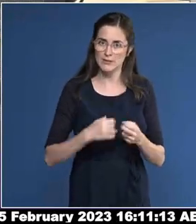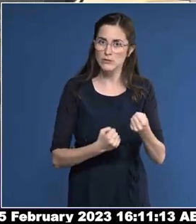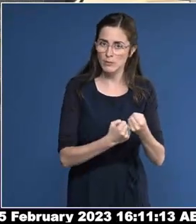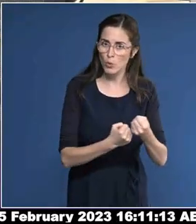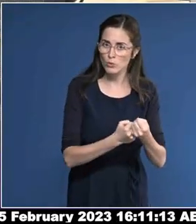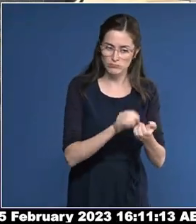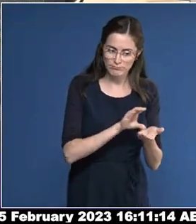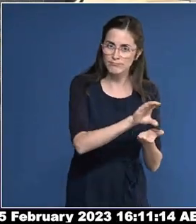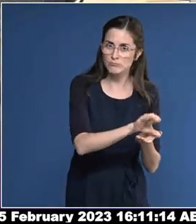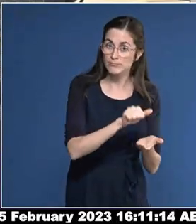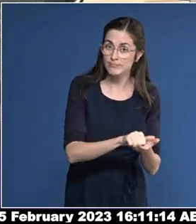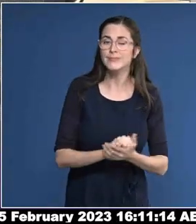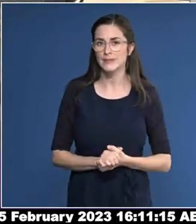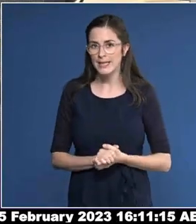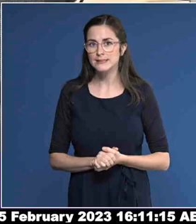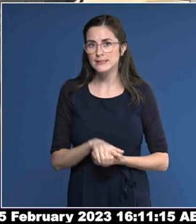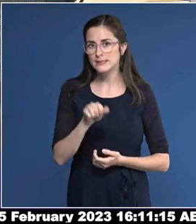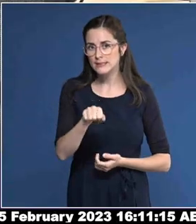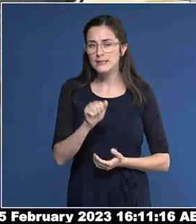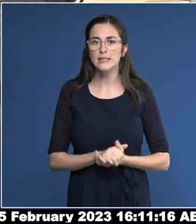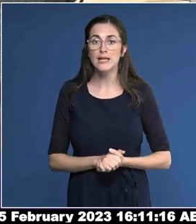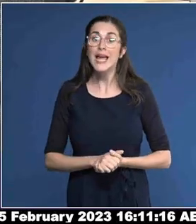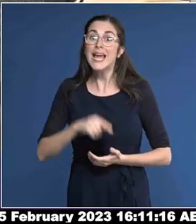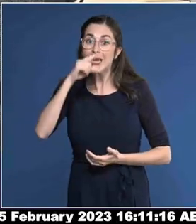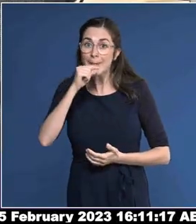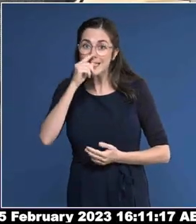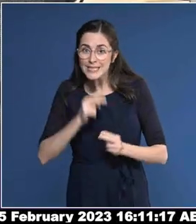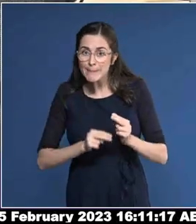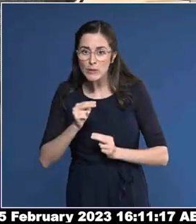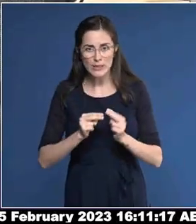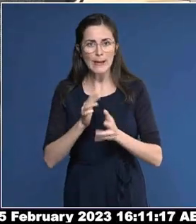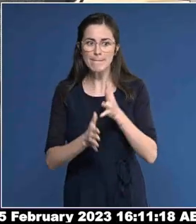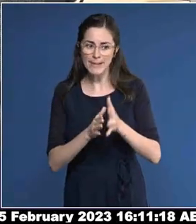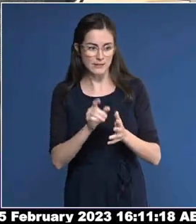capacity-building, supporting a participant to be able to manage their own plan in the